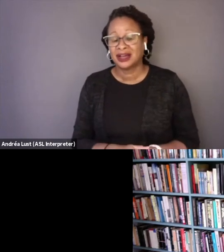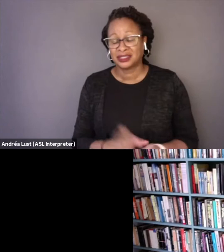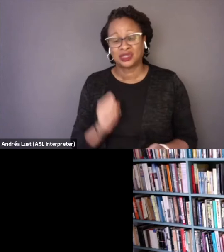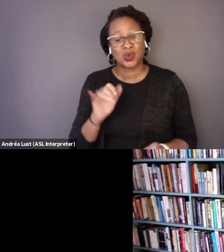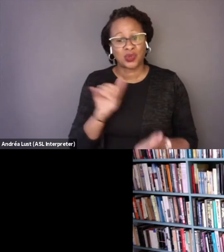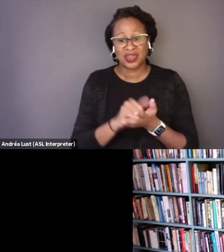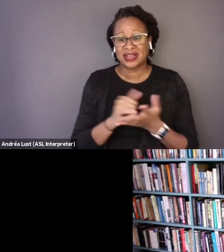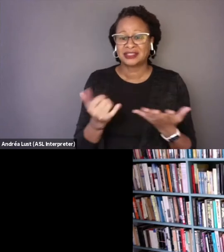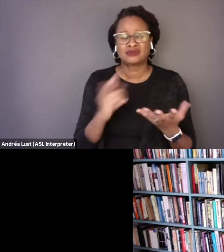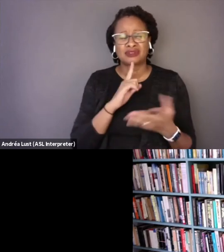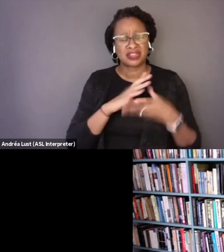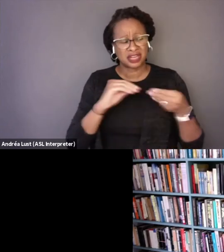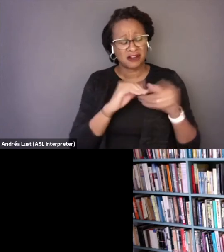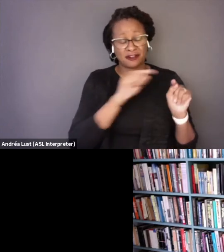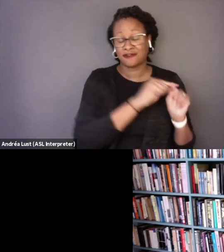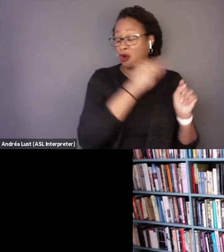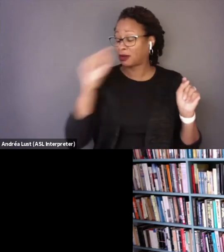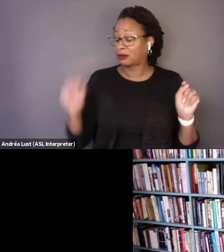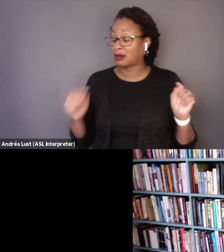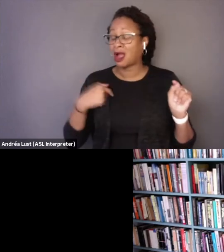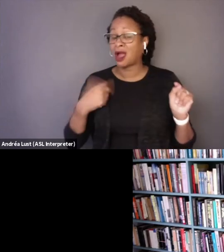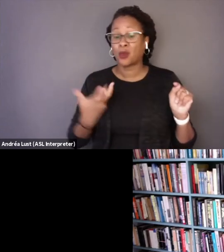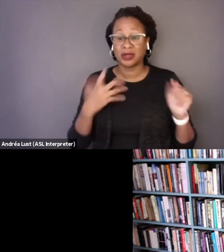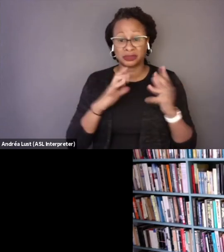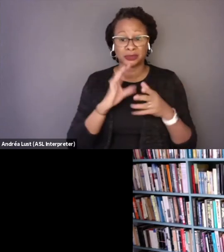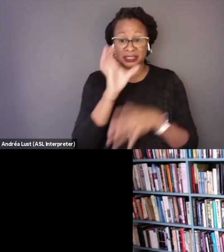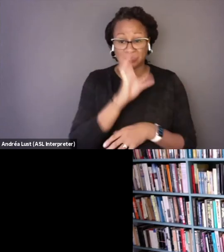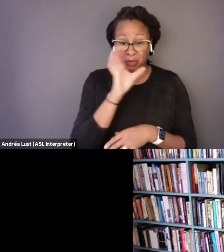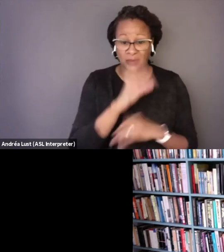that I wanted to explore, as I said in the beginning. 'Cause I do think it's very much a metaphor